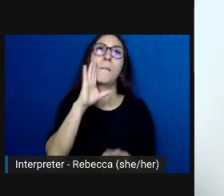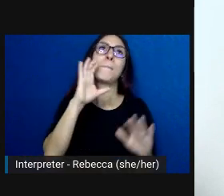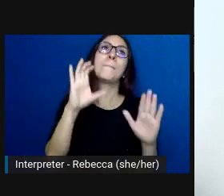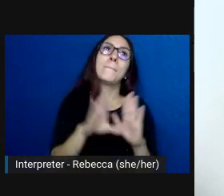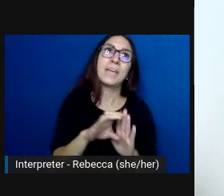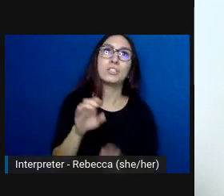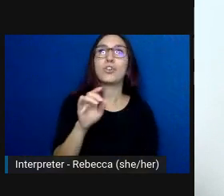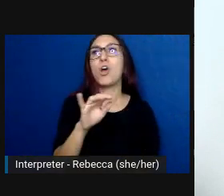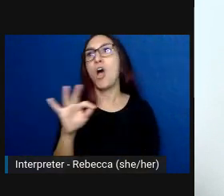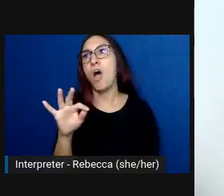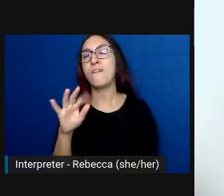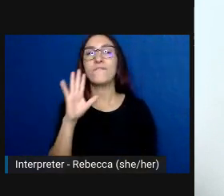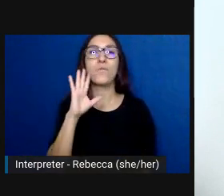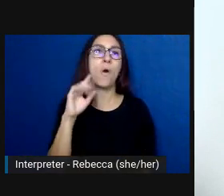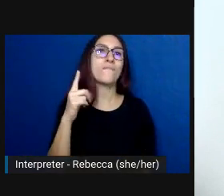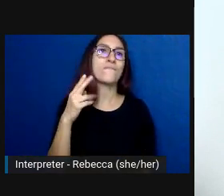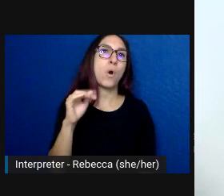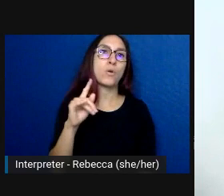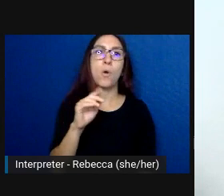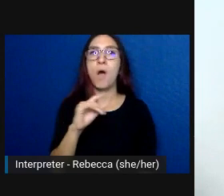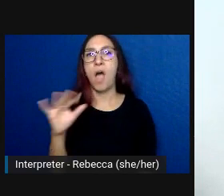photo of, image of.